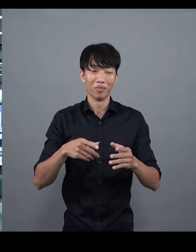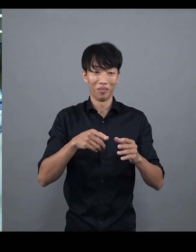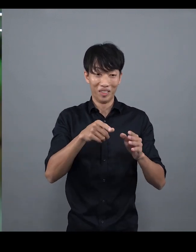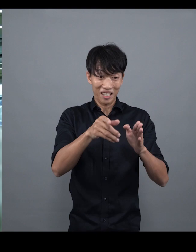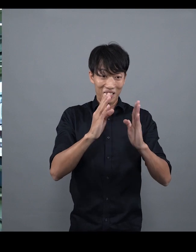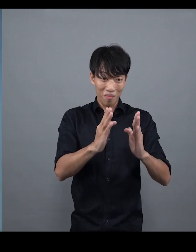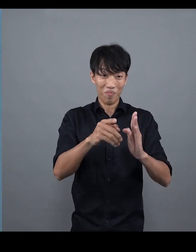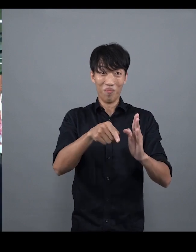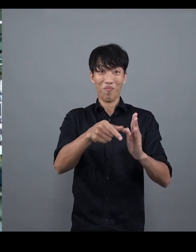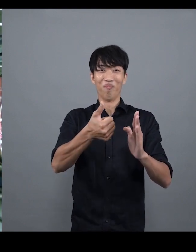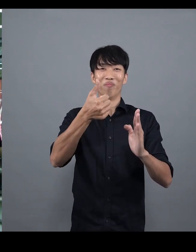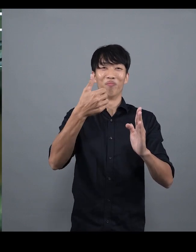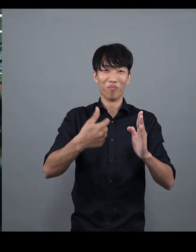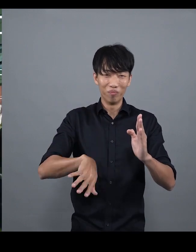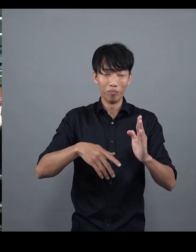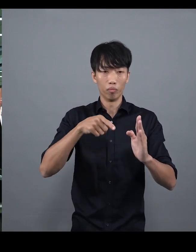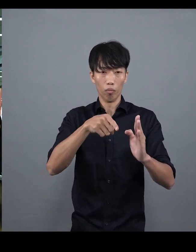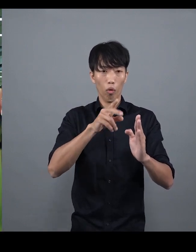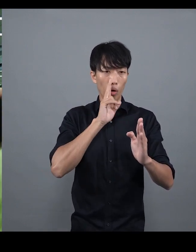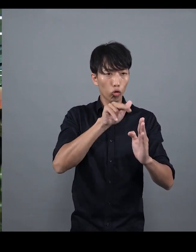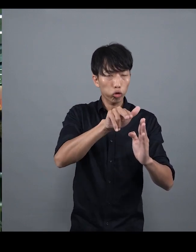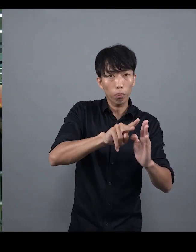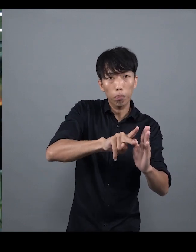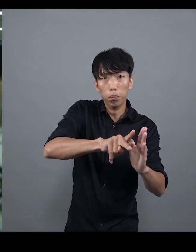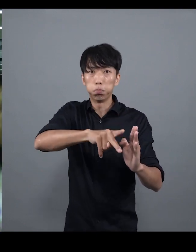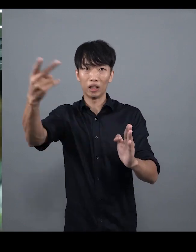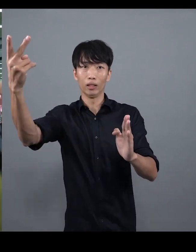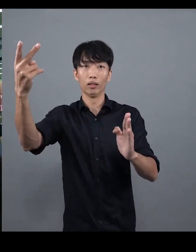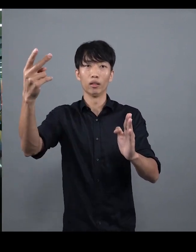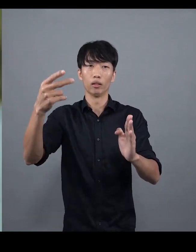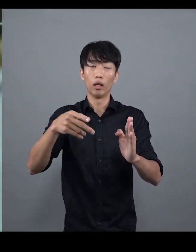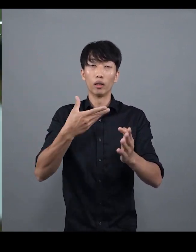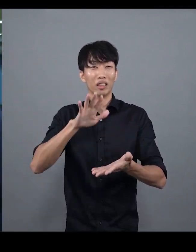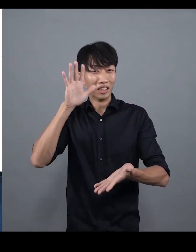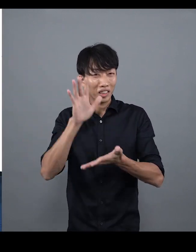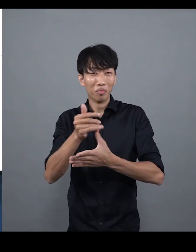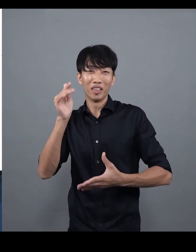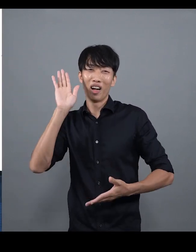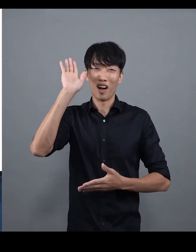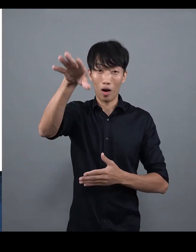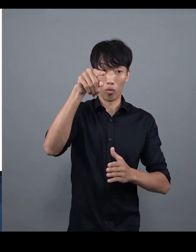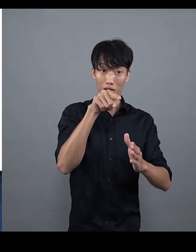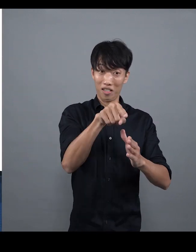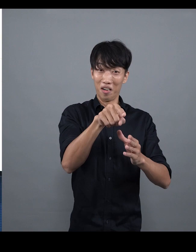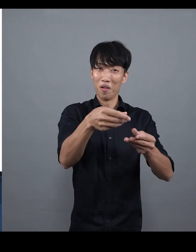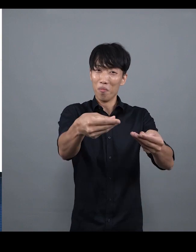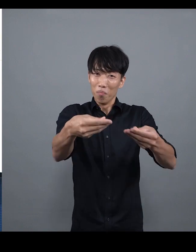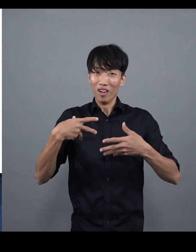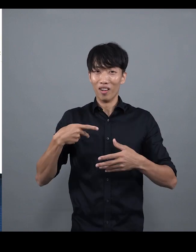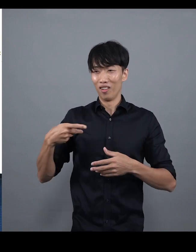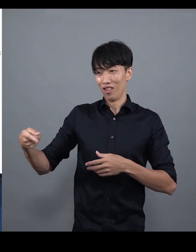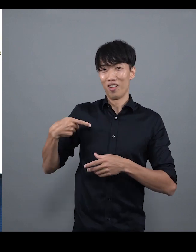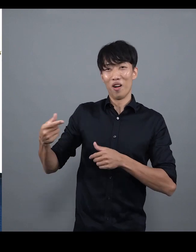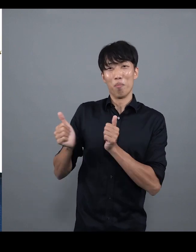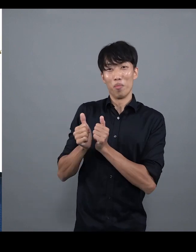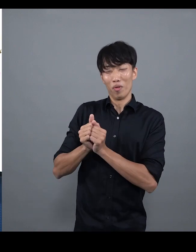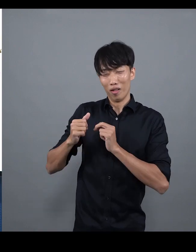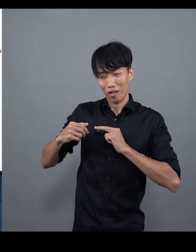But when a work is finished, it becomes something else Ten years on, this work has become an important foundation